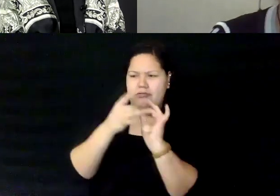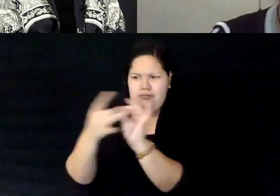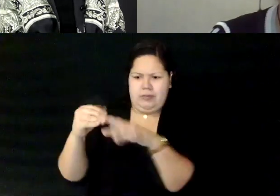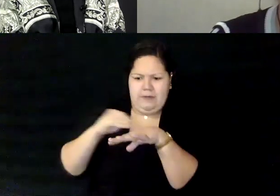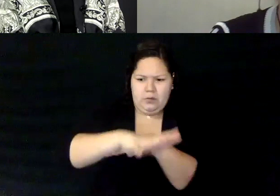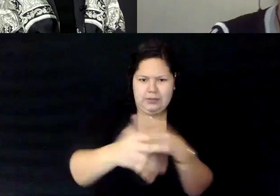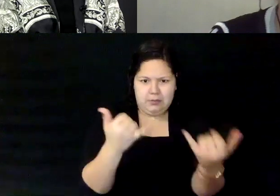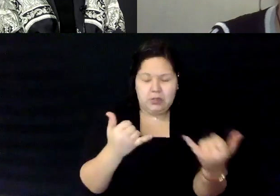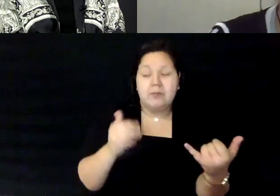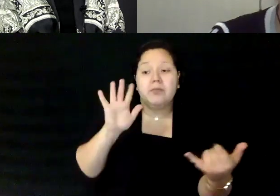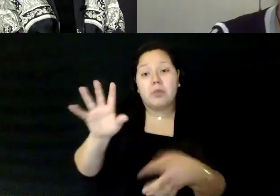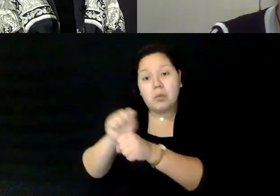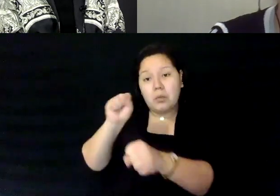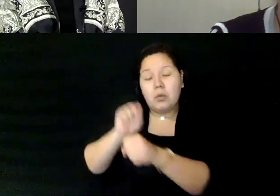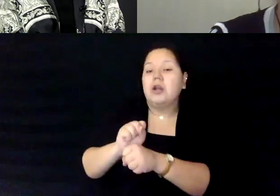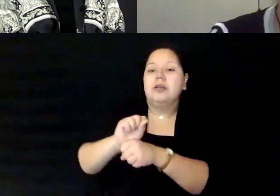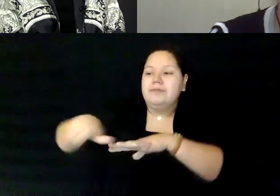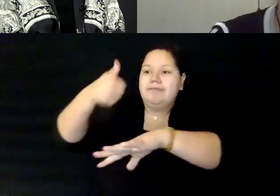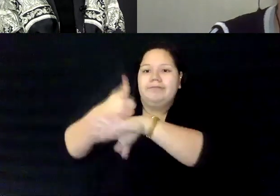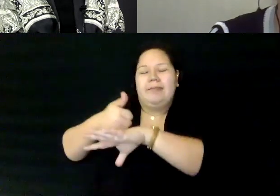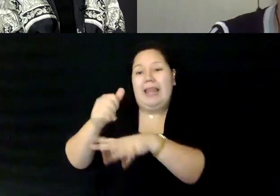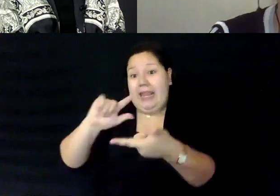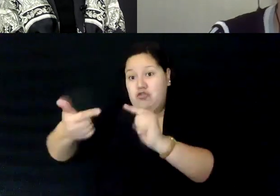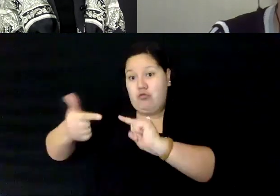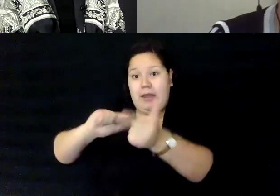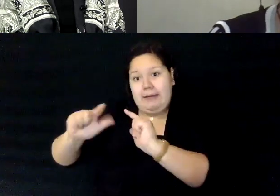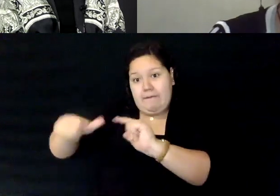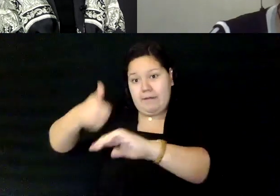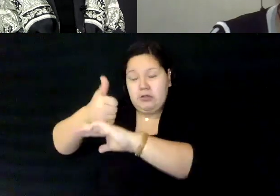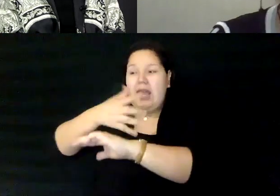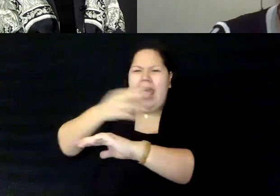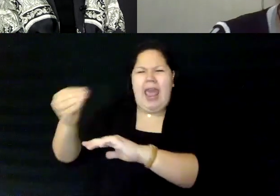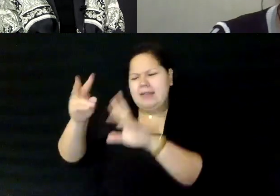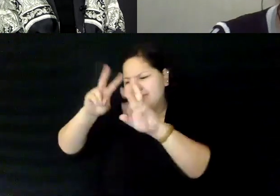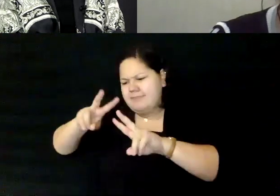interactive installations and performances that examine movement, touch and cultural memory.